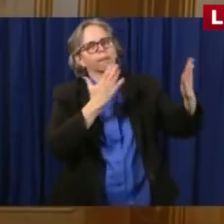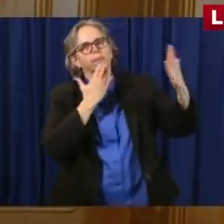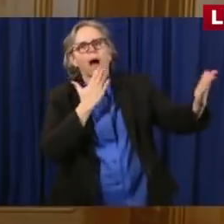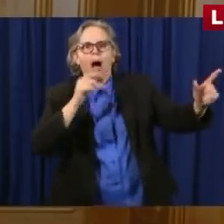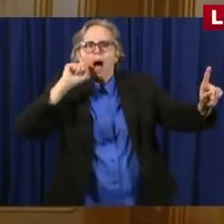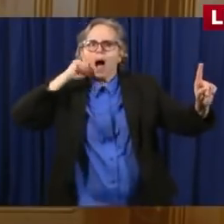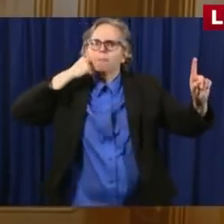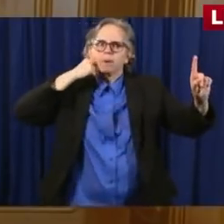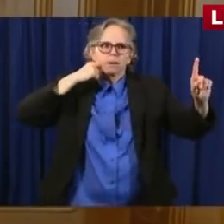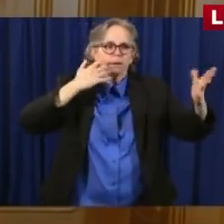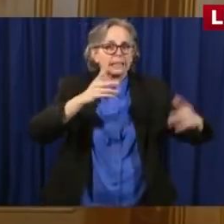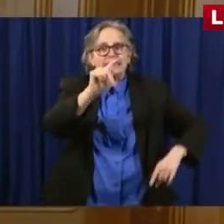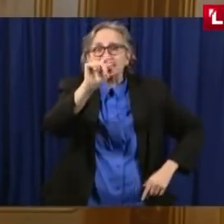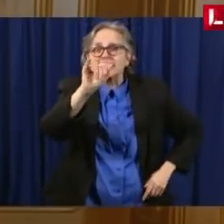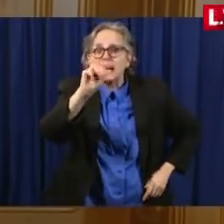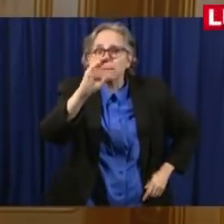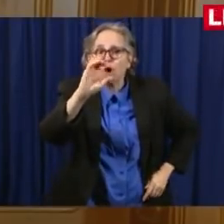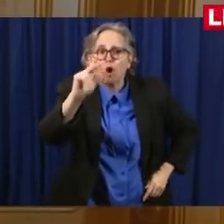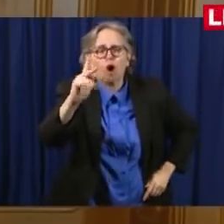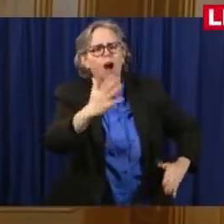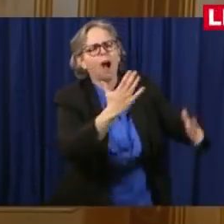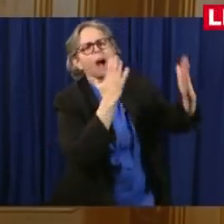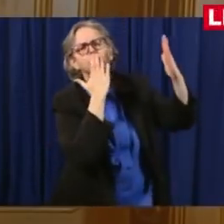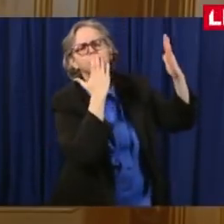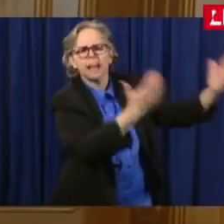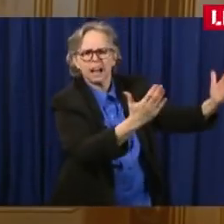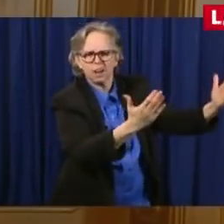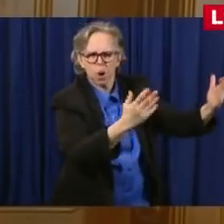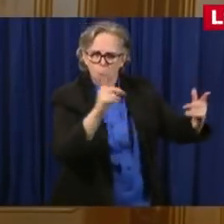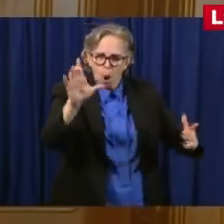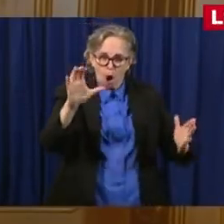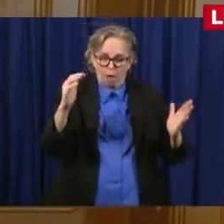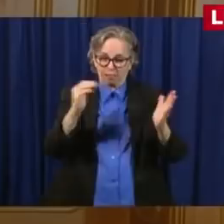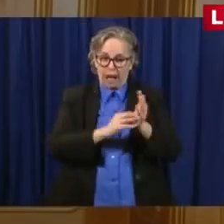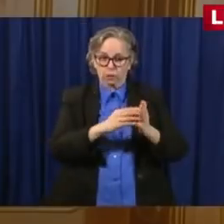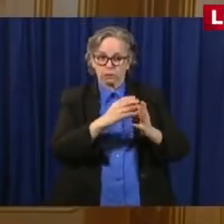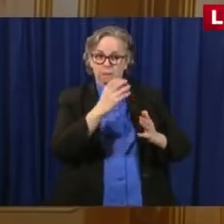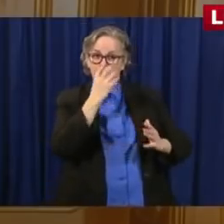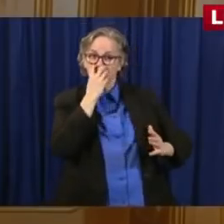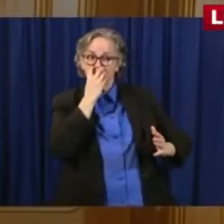WE THANK APPLE READ WE THINK TIM COOK.